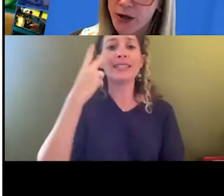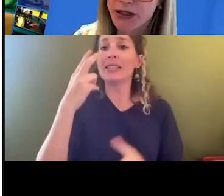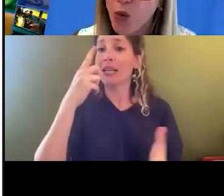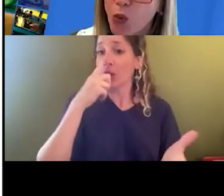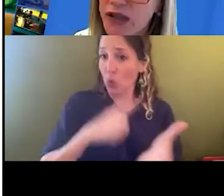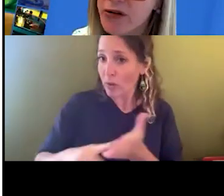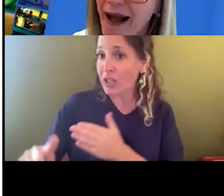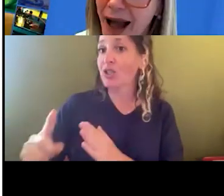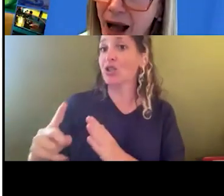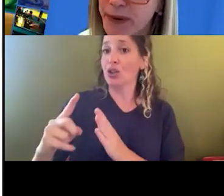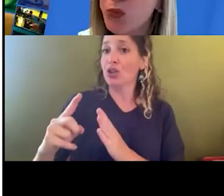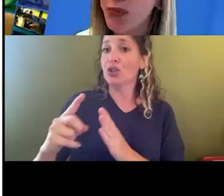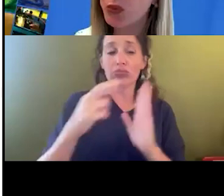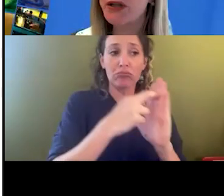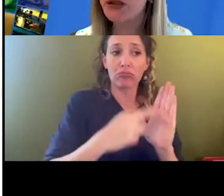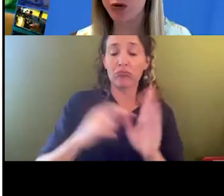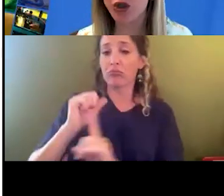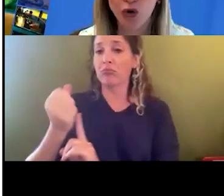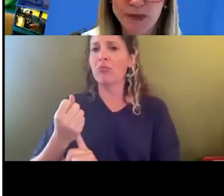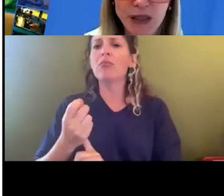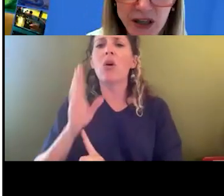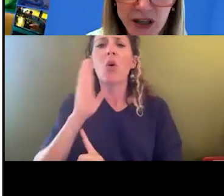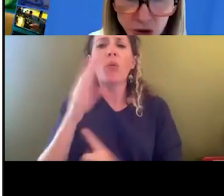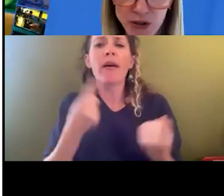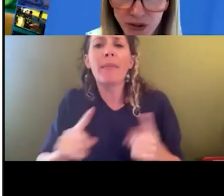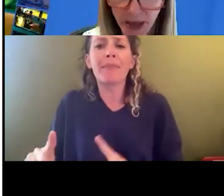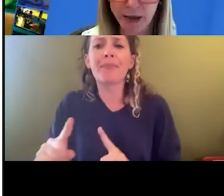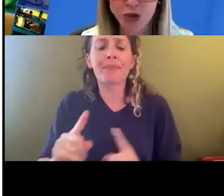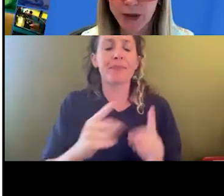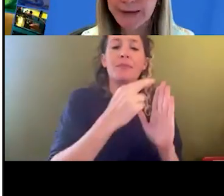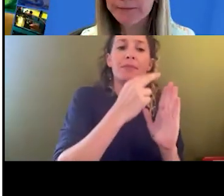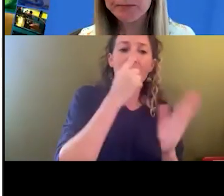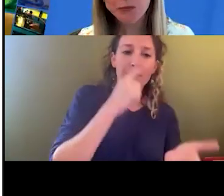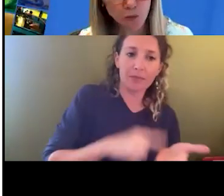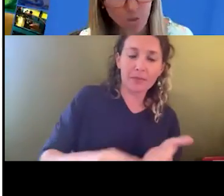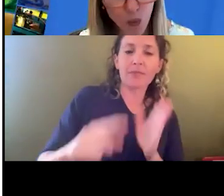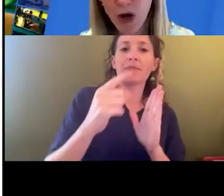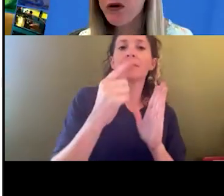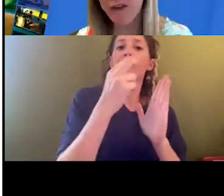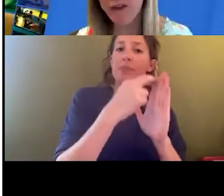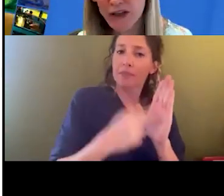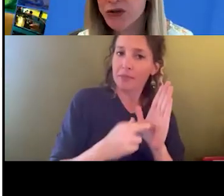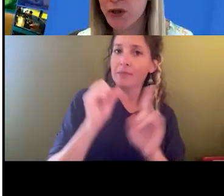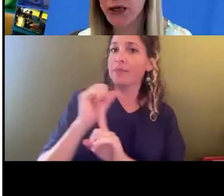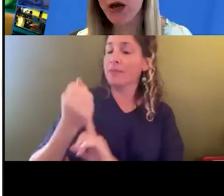What's going to happen with the research terms and conditions page? Well, effectively,